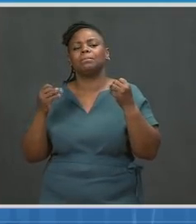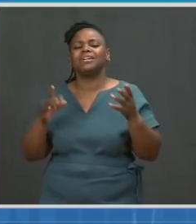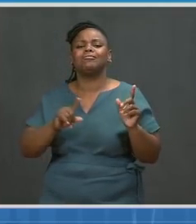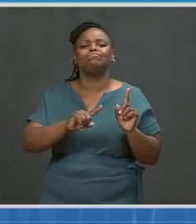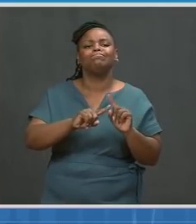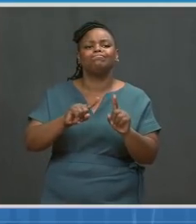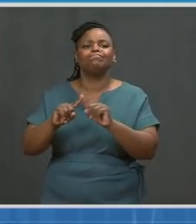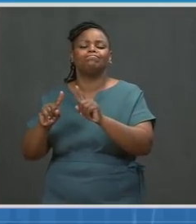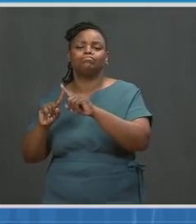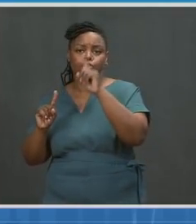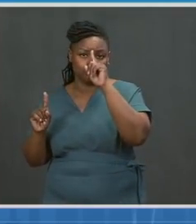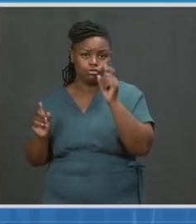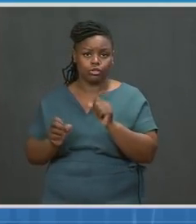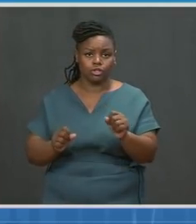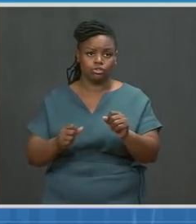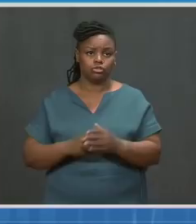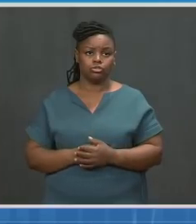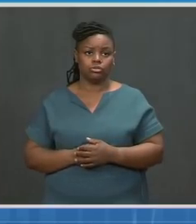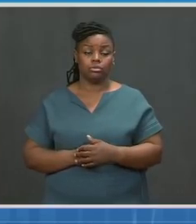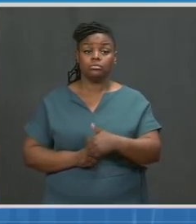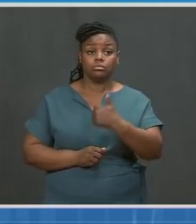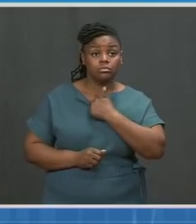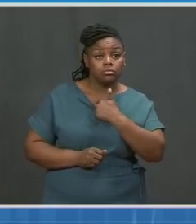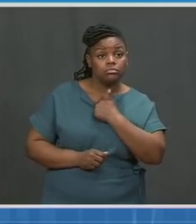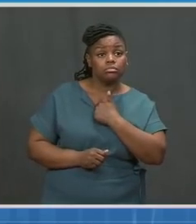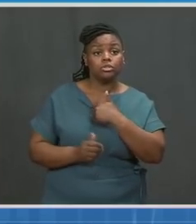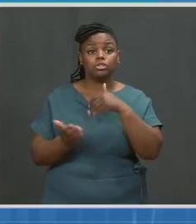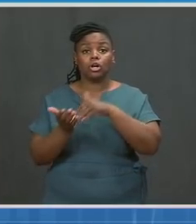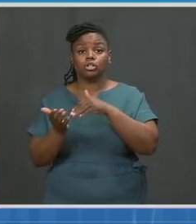and others have talked about for supplying the globe